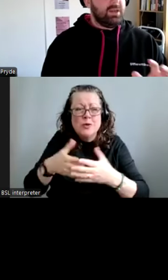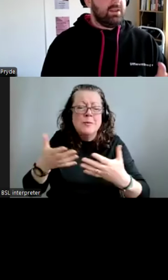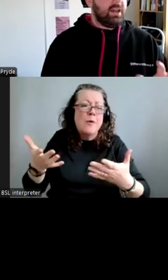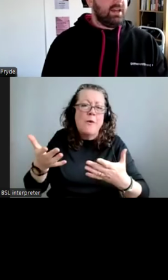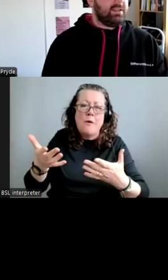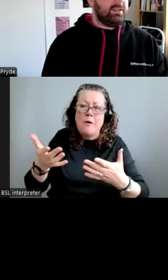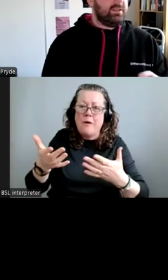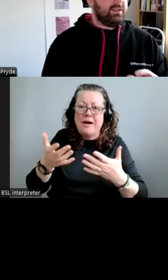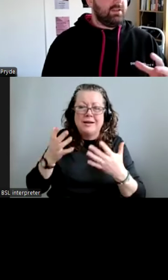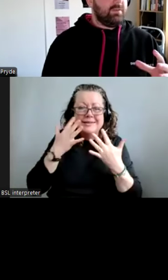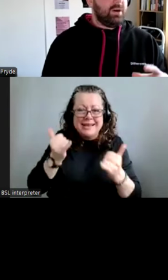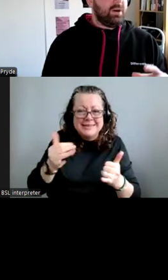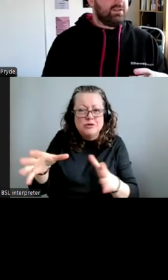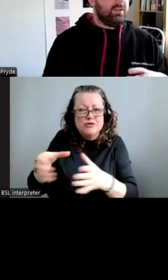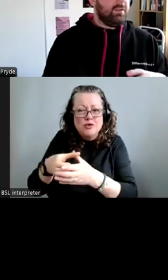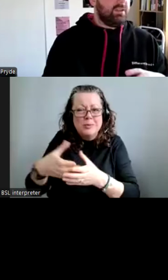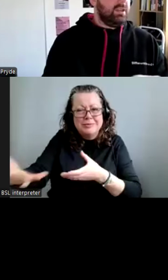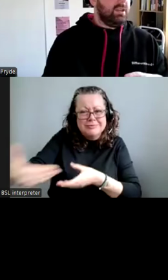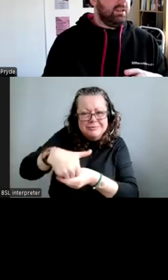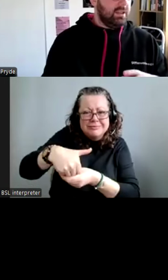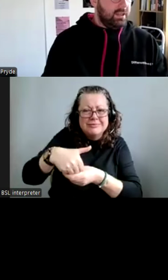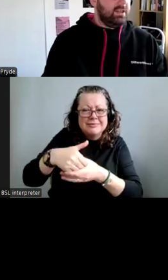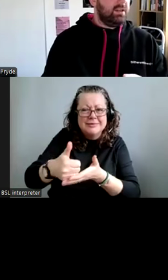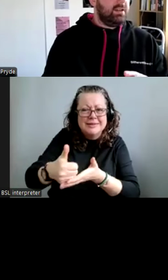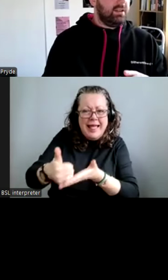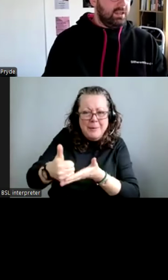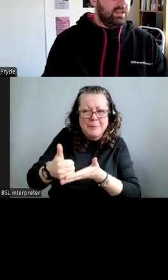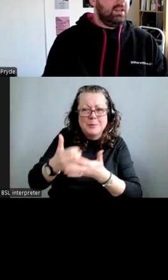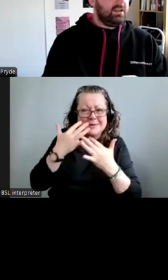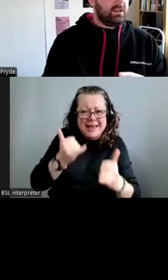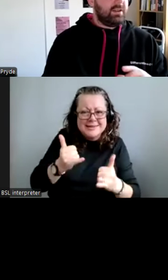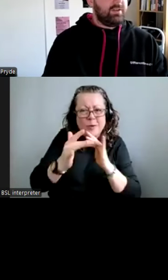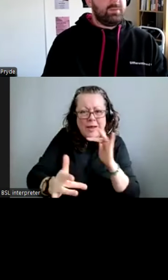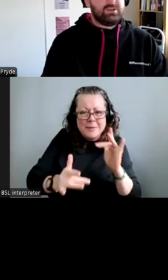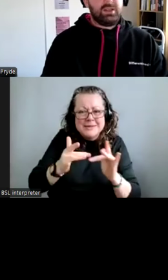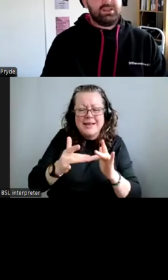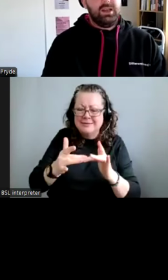and make that part of the delivery process.